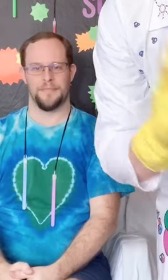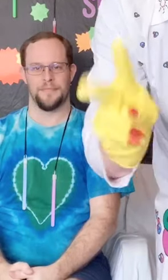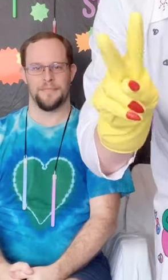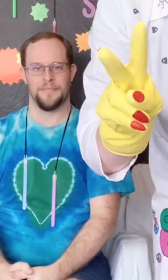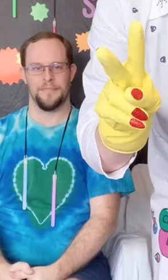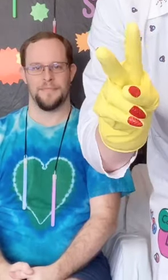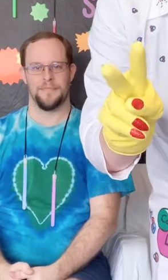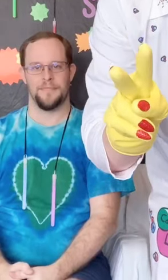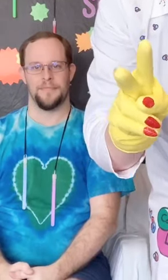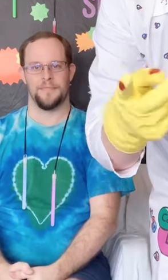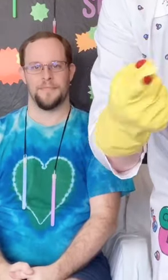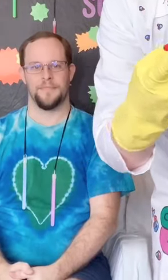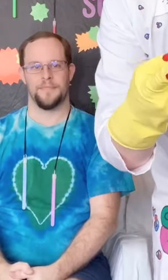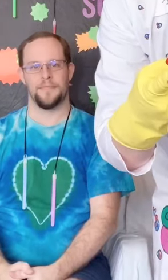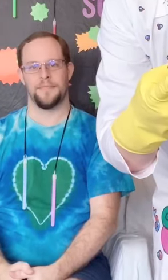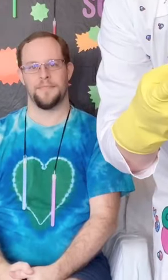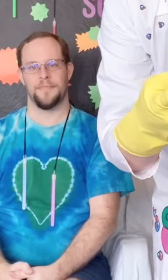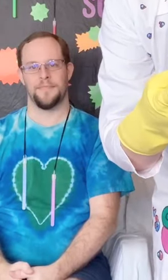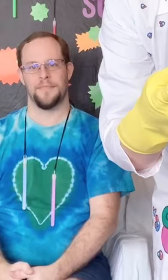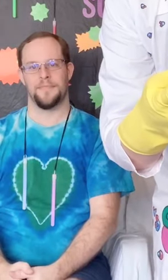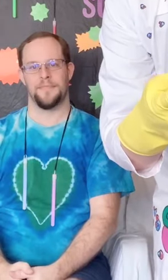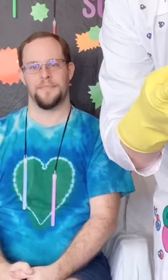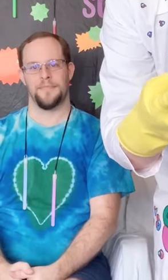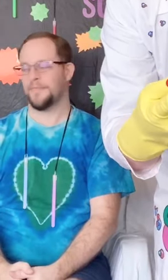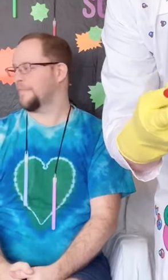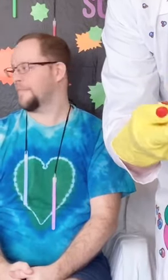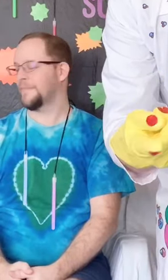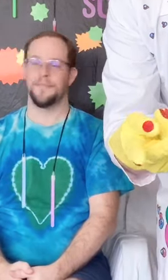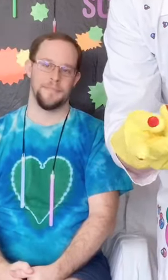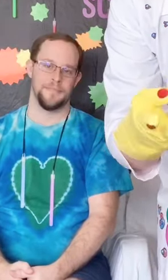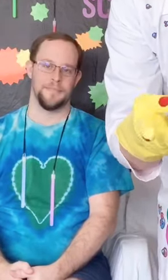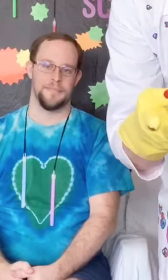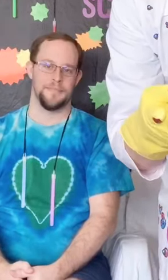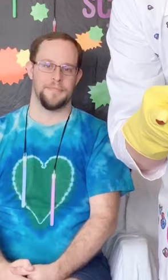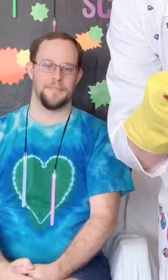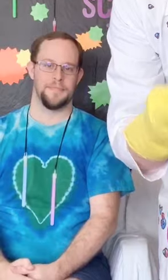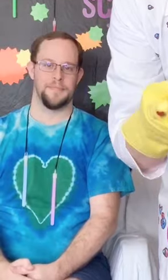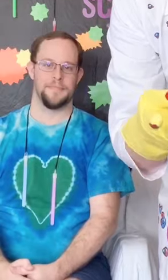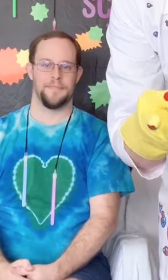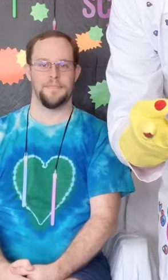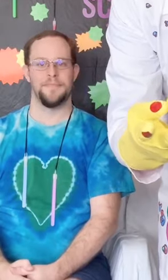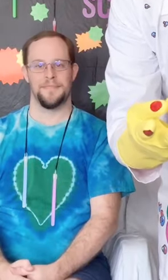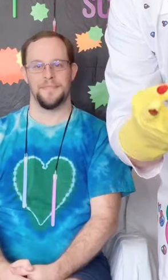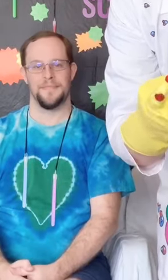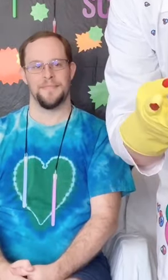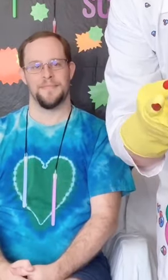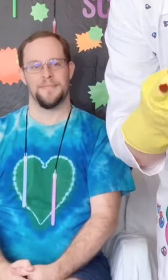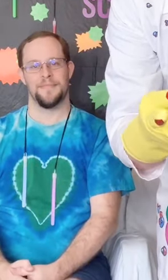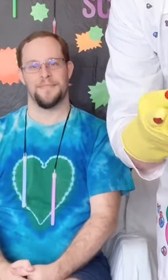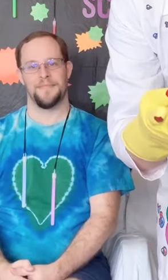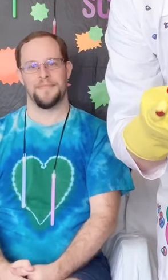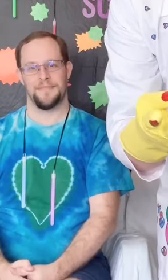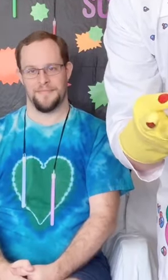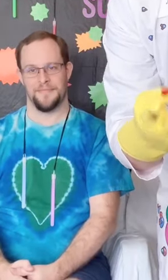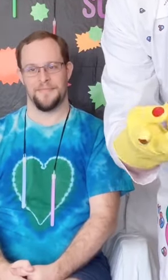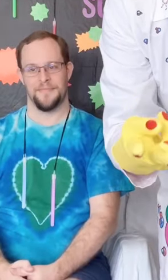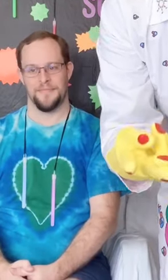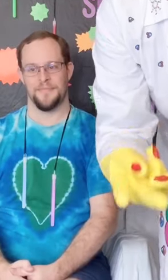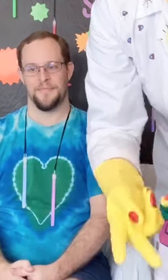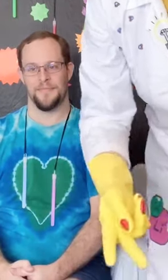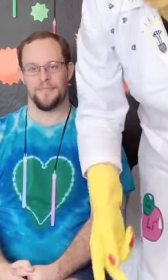two things. One: learn about science. Two: learn about germs and explosions.